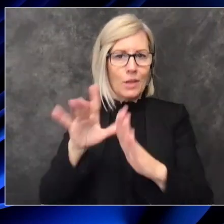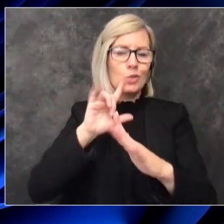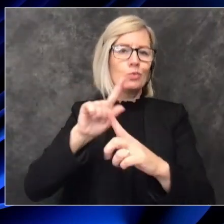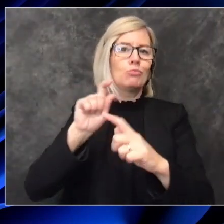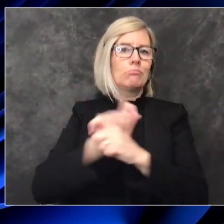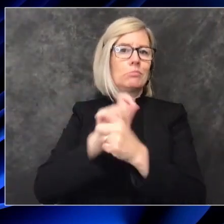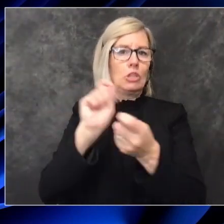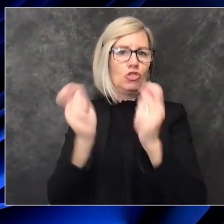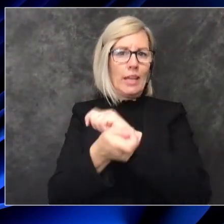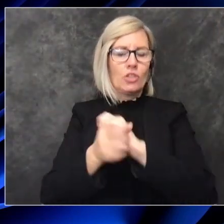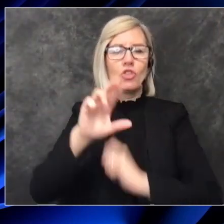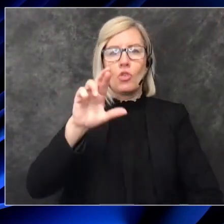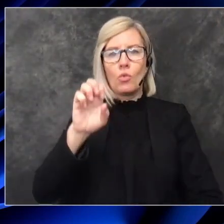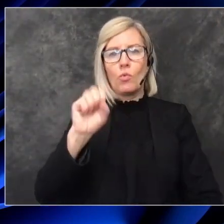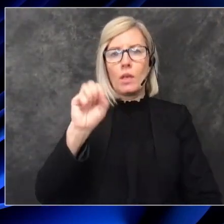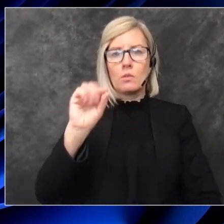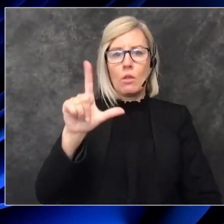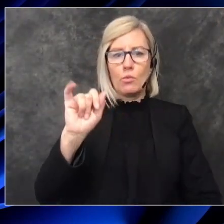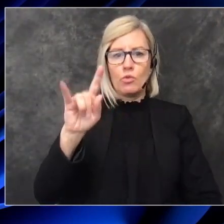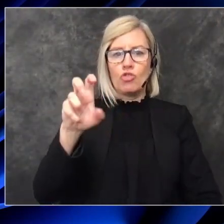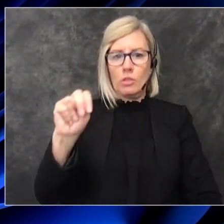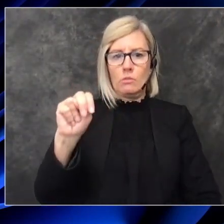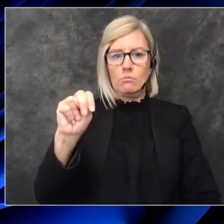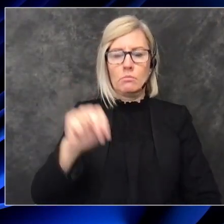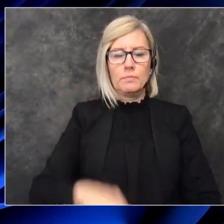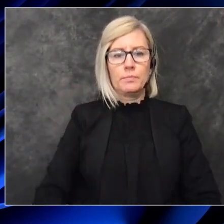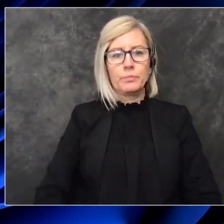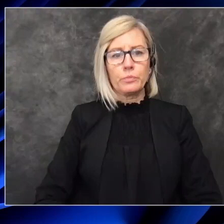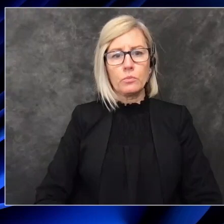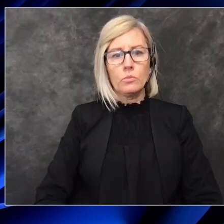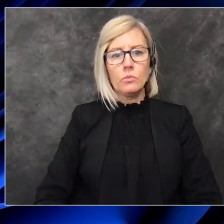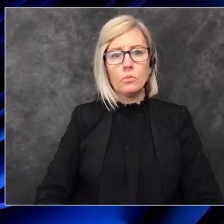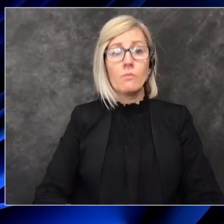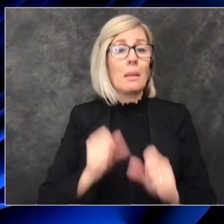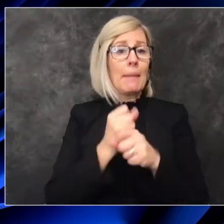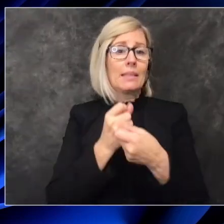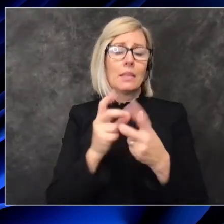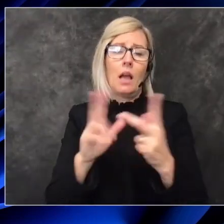the resolution of the screen. Makes it very nice and easy to be able